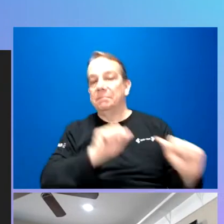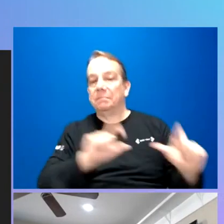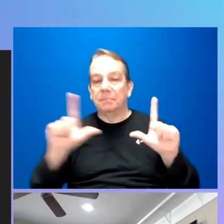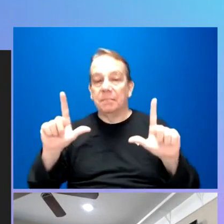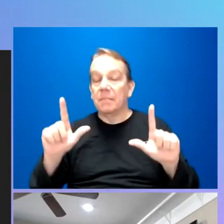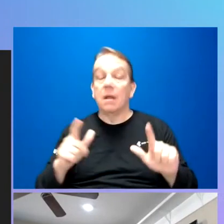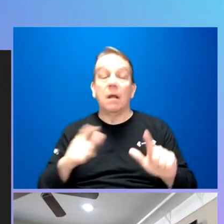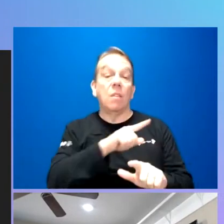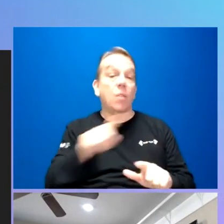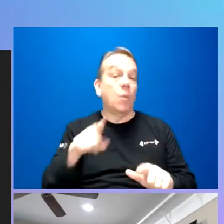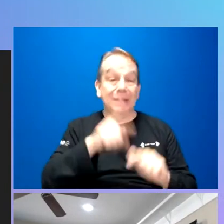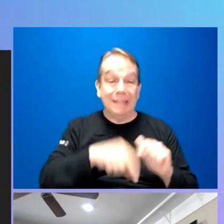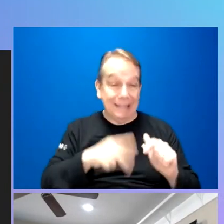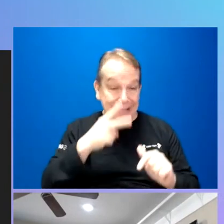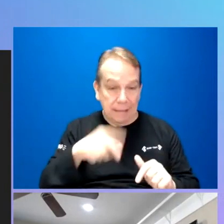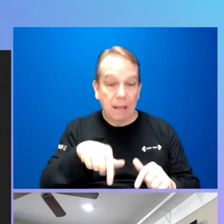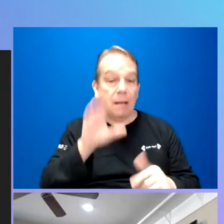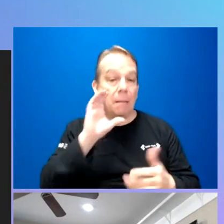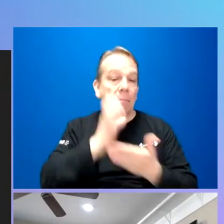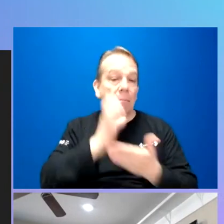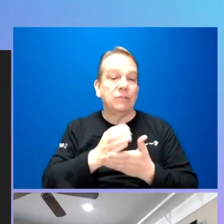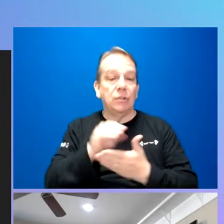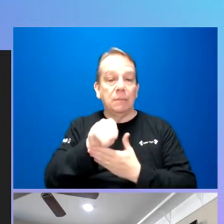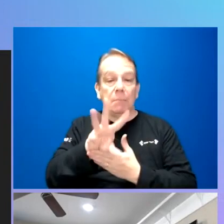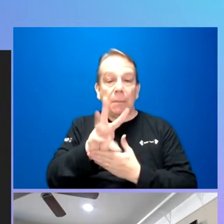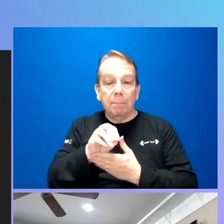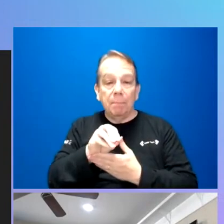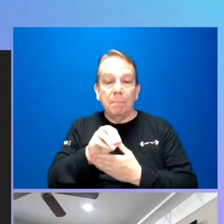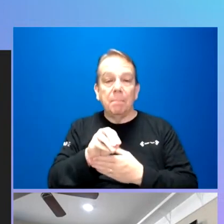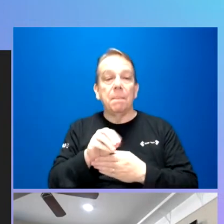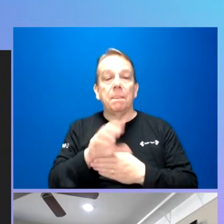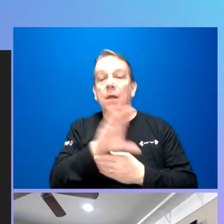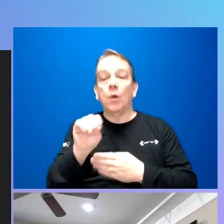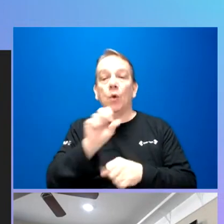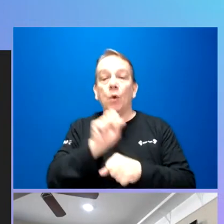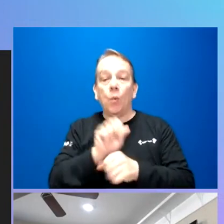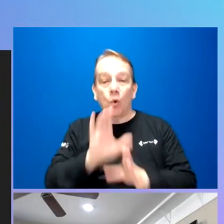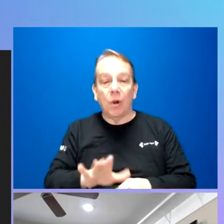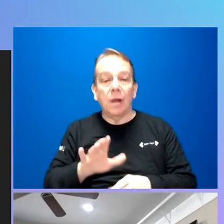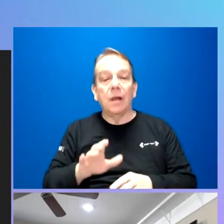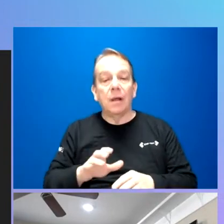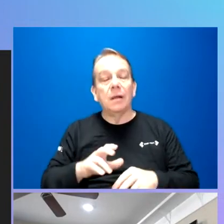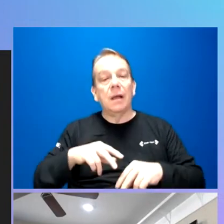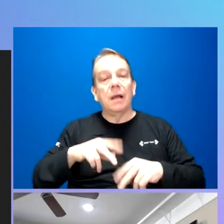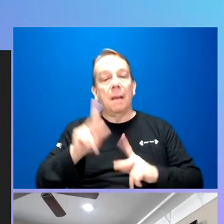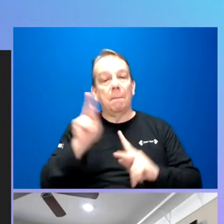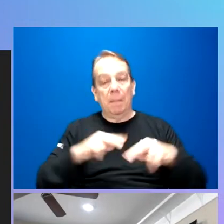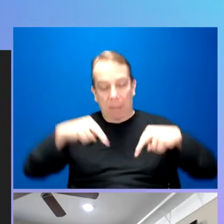is a really great photo. I'm impressed that my coworker was able to find it. This is a photo of a bunch of people looking at